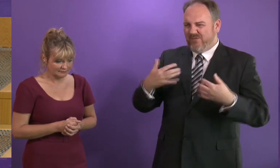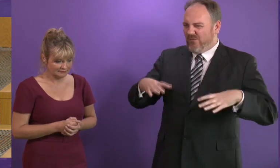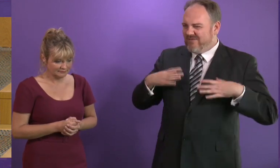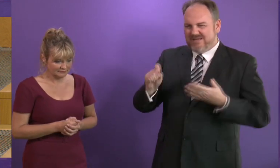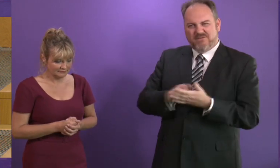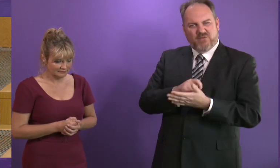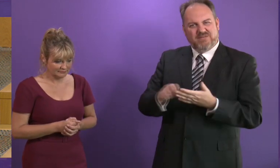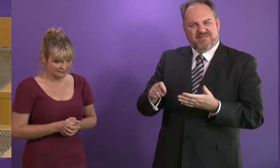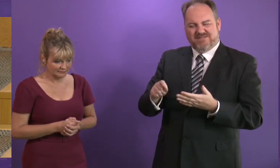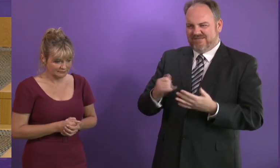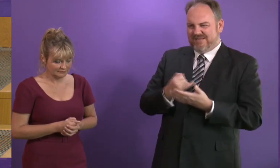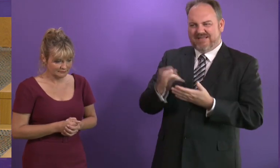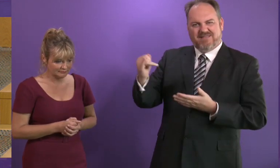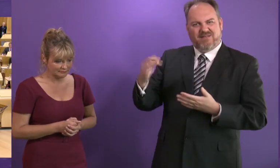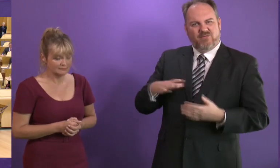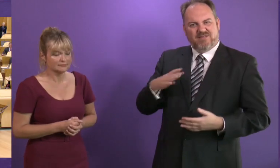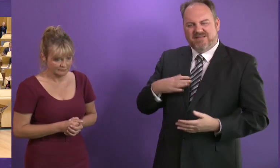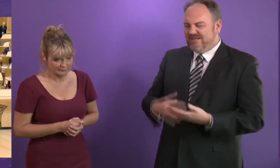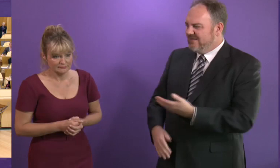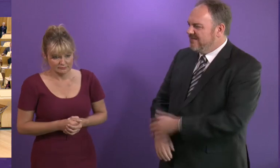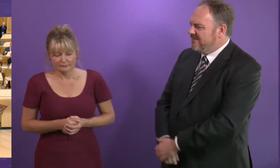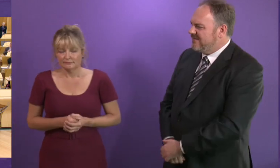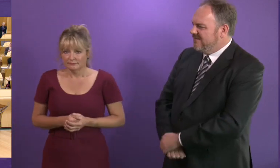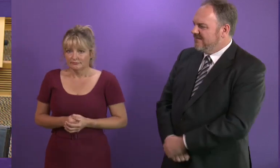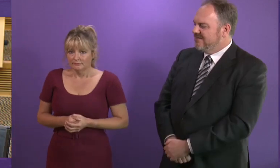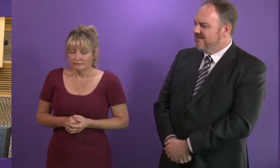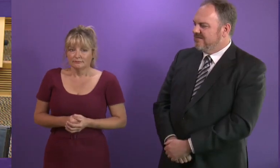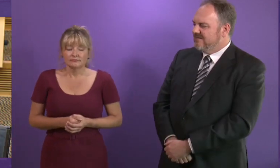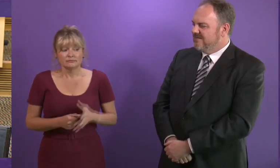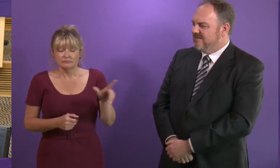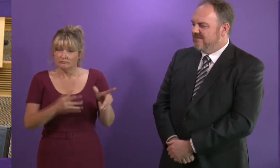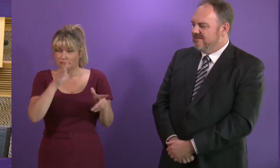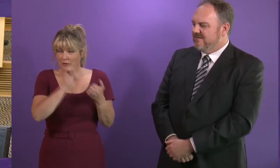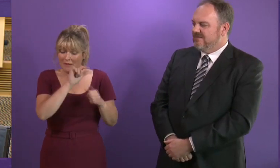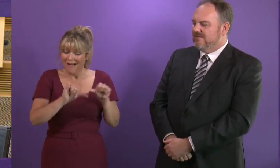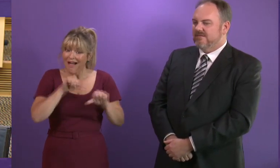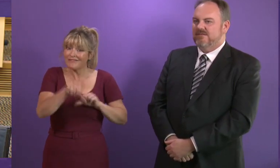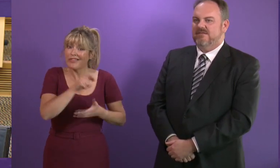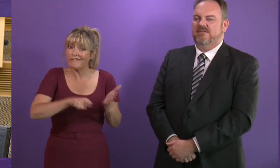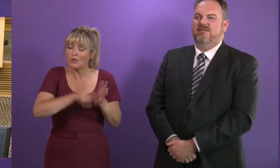The First Minister (Nicola Sturgeon): After that vote, the Deputy First Minister set out the action that we were taking to